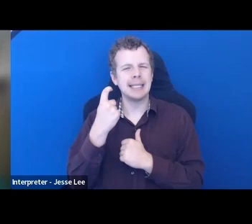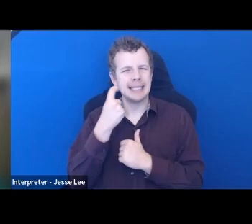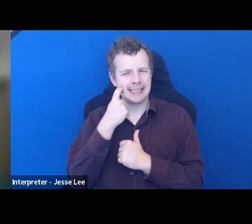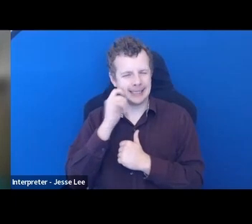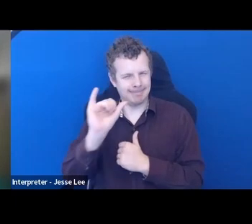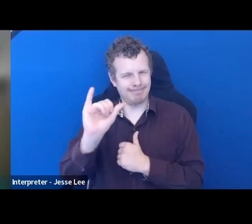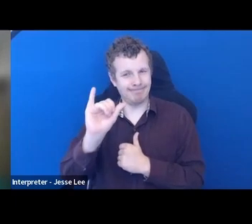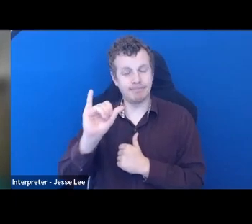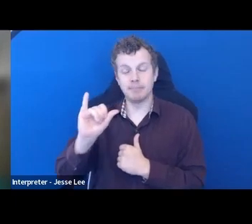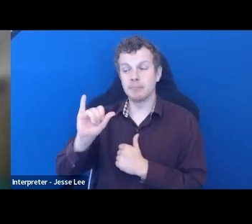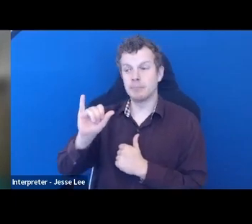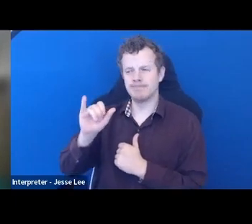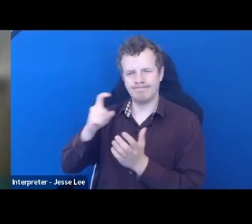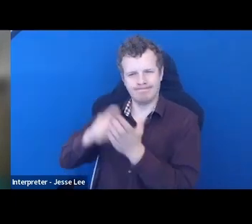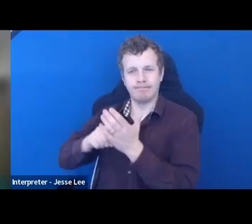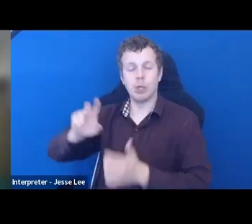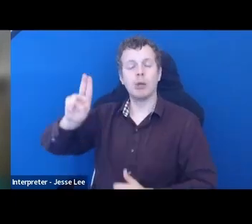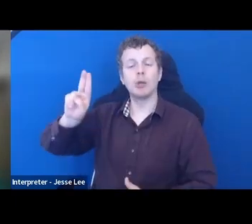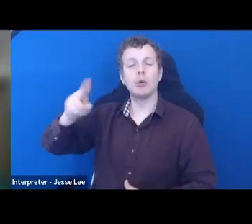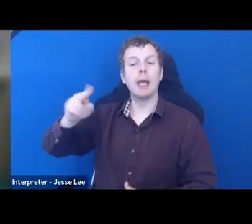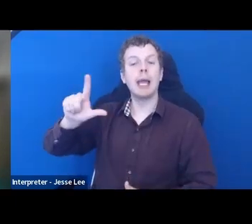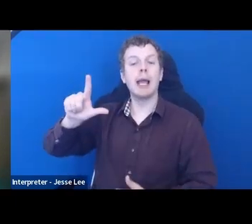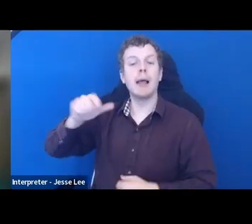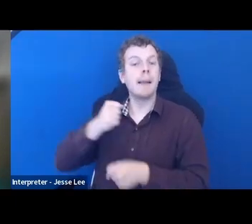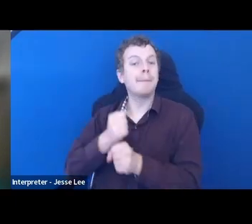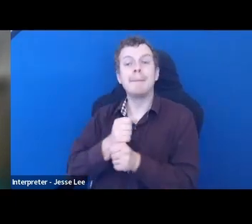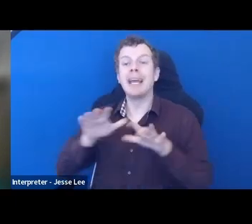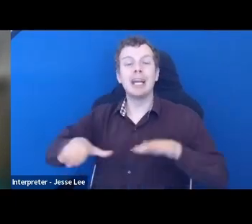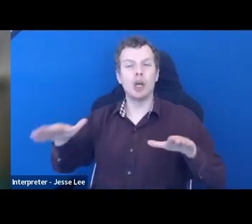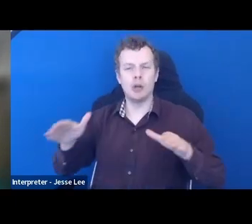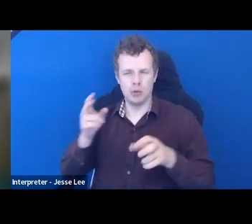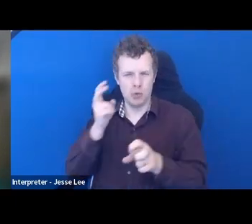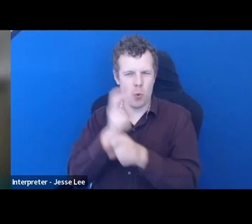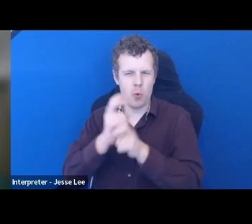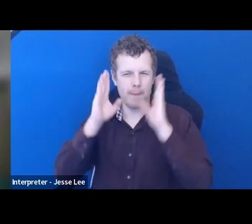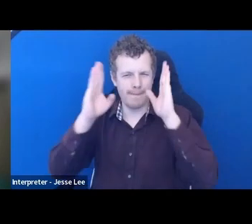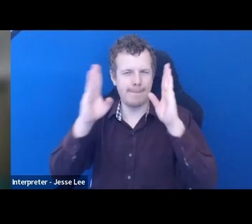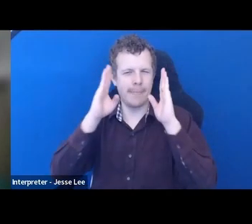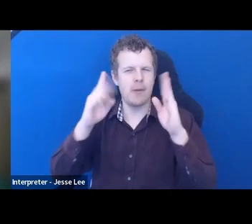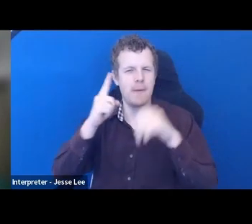of unilateral hearing loss on children's ability to pay attention for prolonged periods of time.